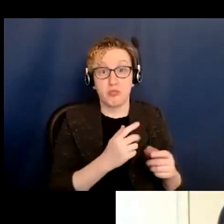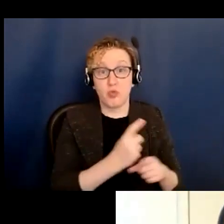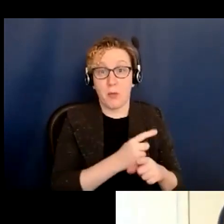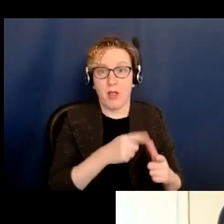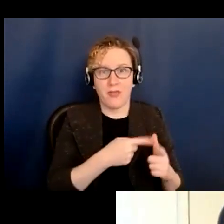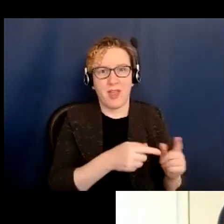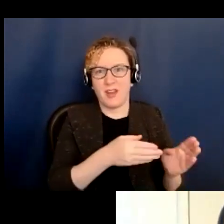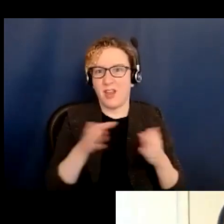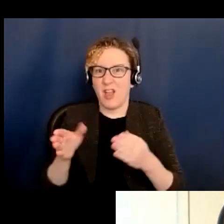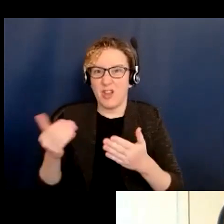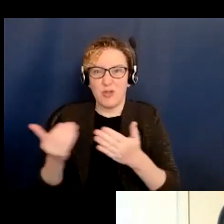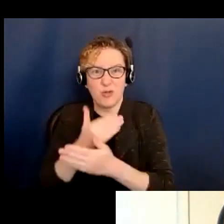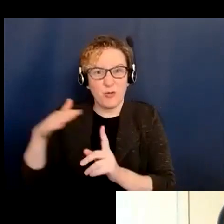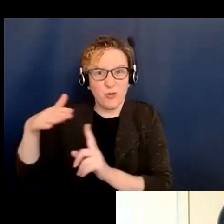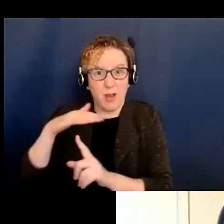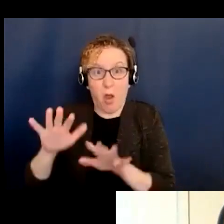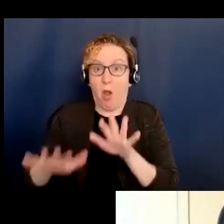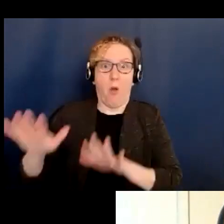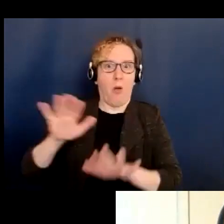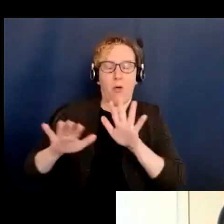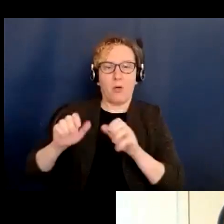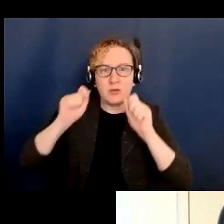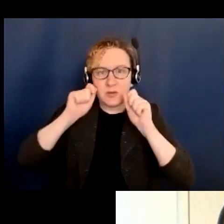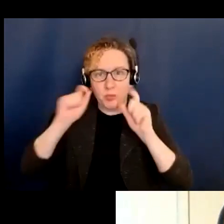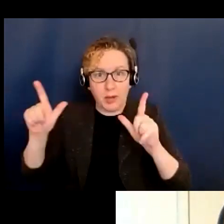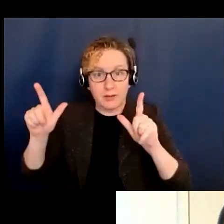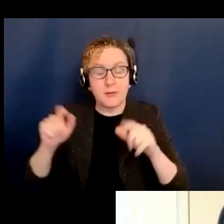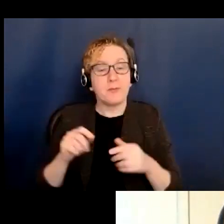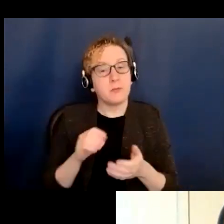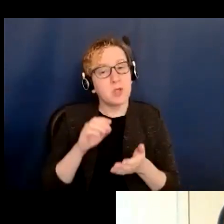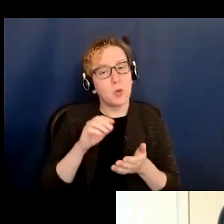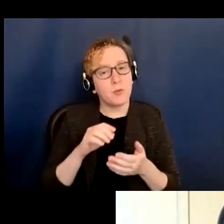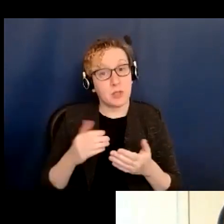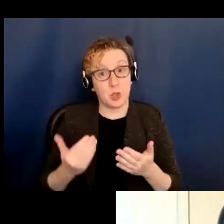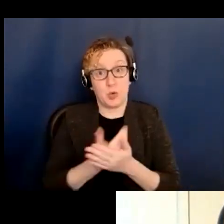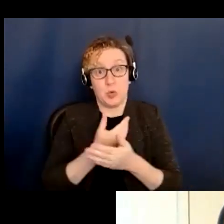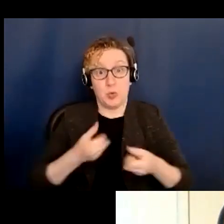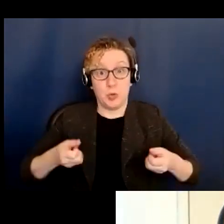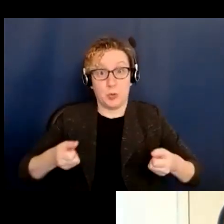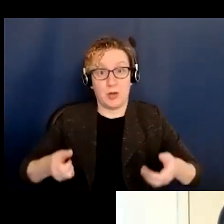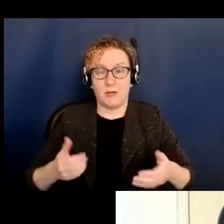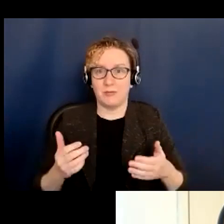As we are going through these issues, trying to navigate the communities, are there any